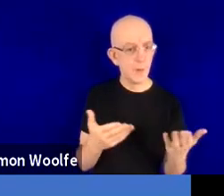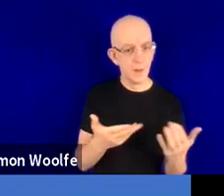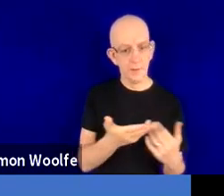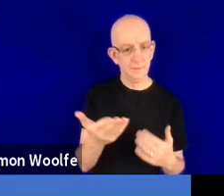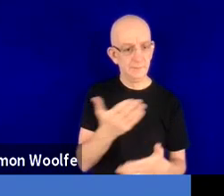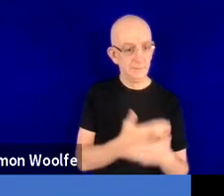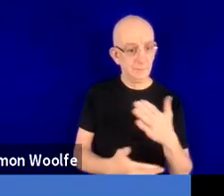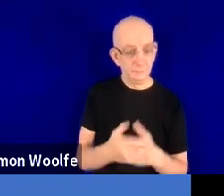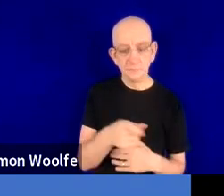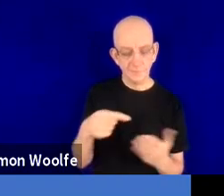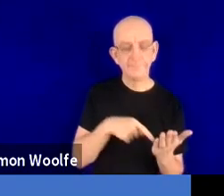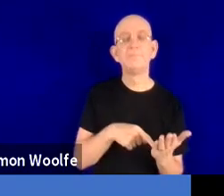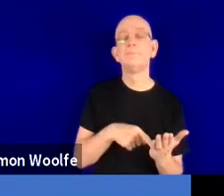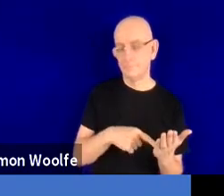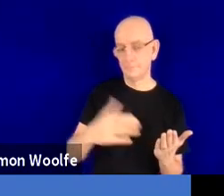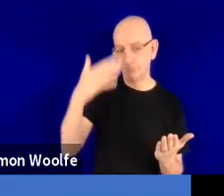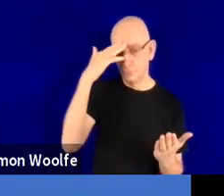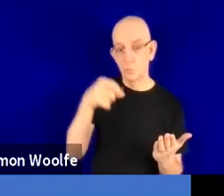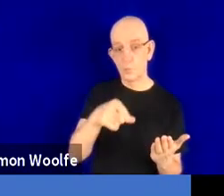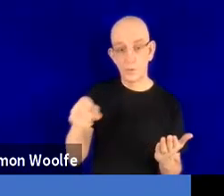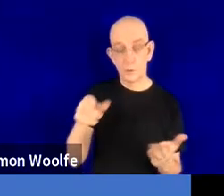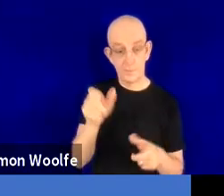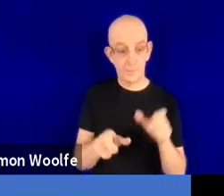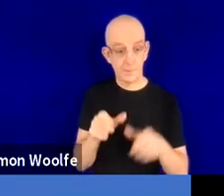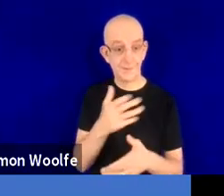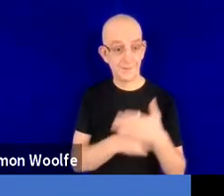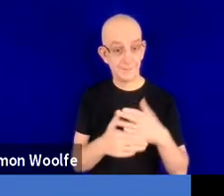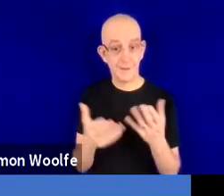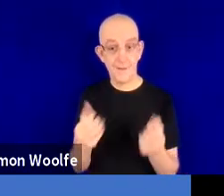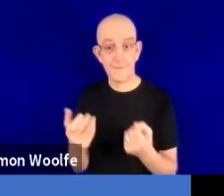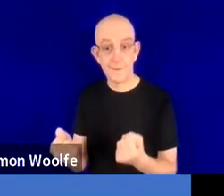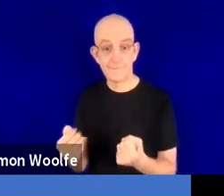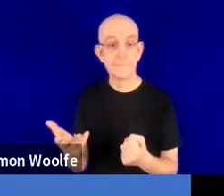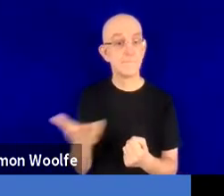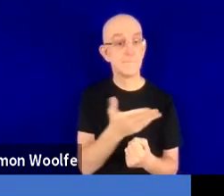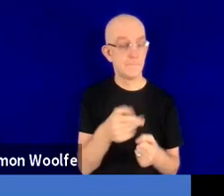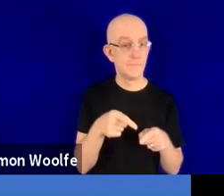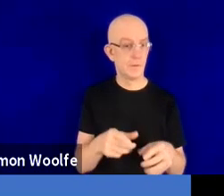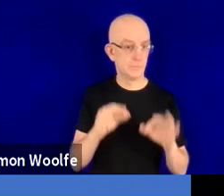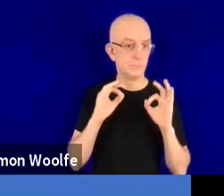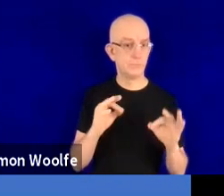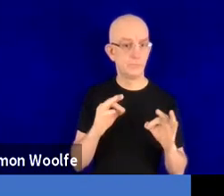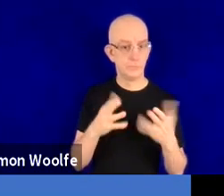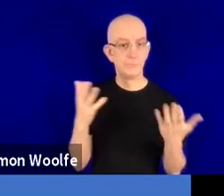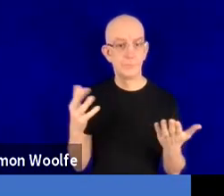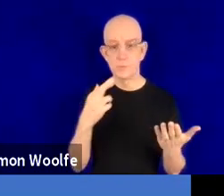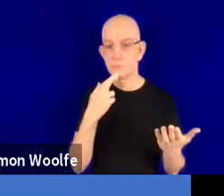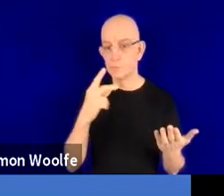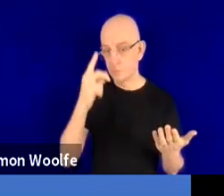They included in 2018 question on disability in their surveys for building social registries